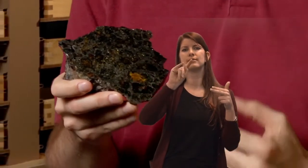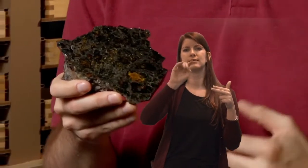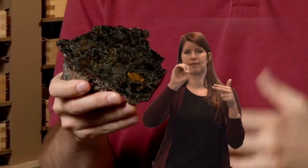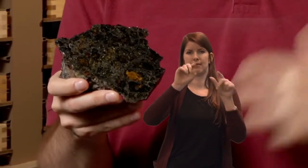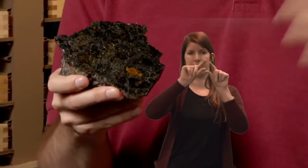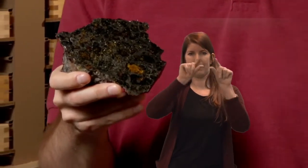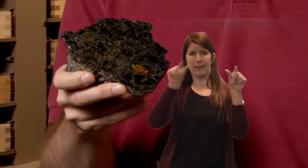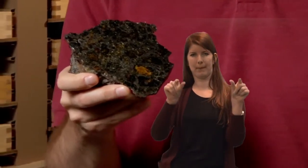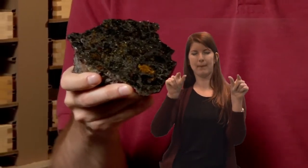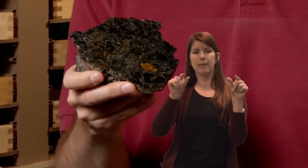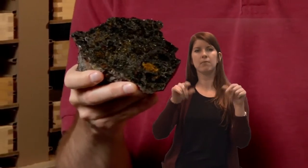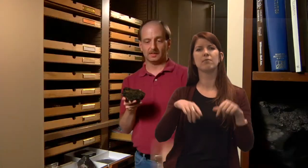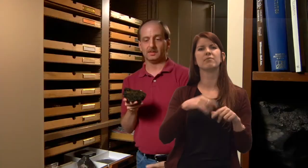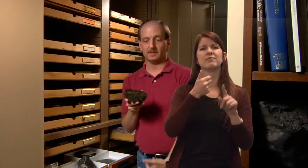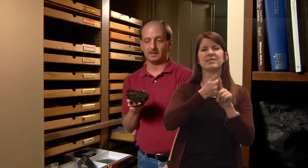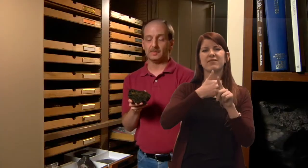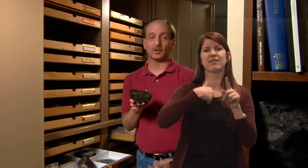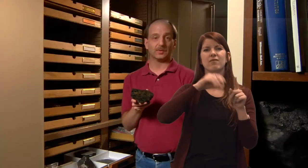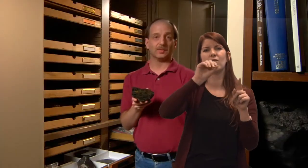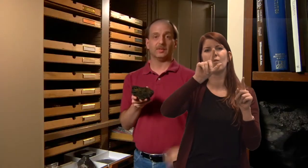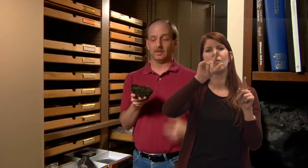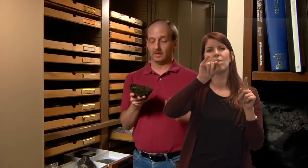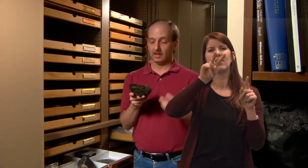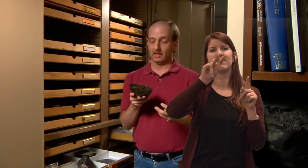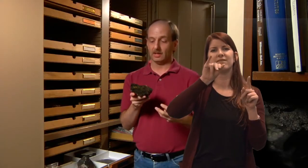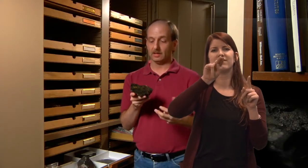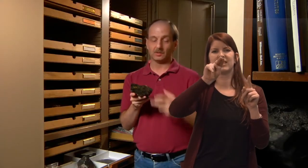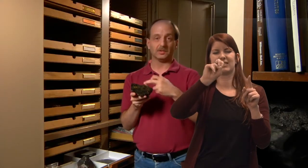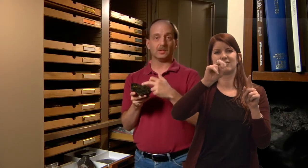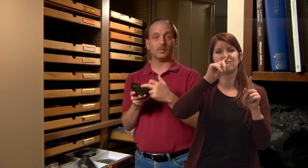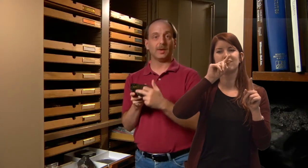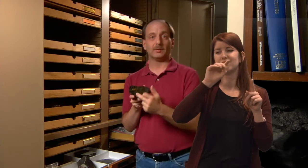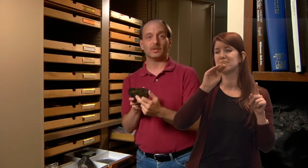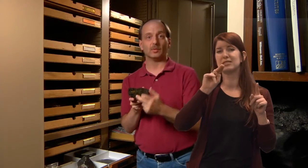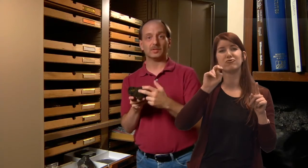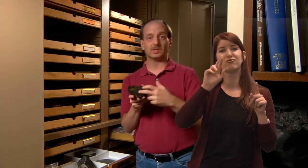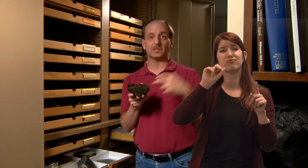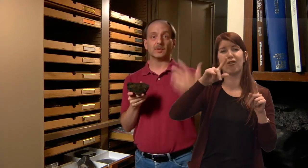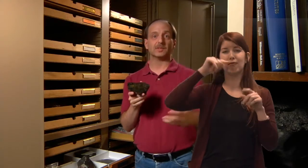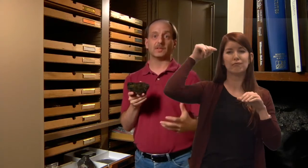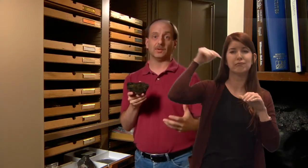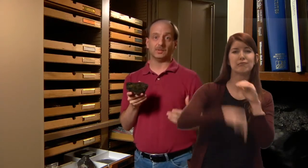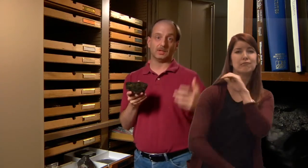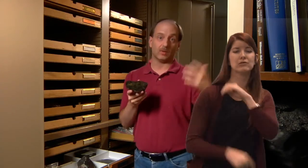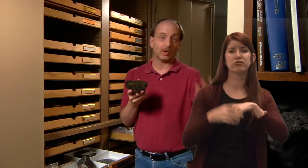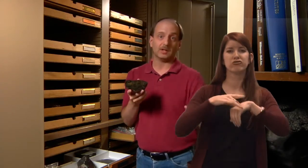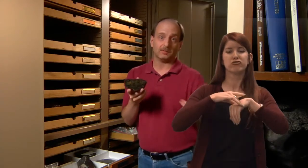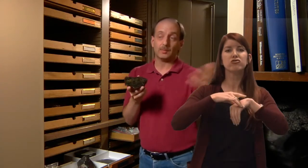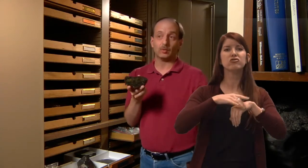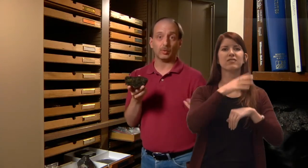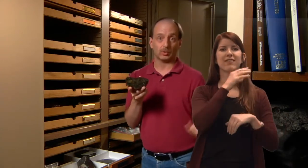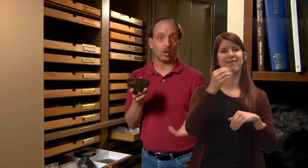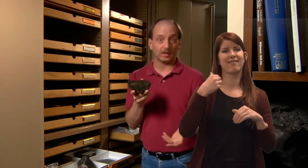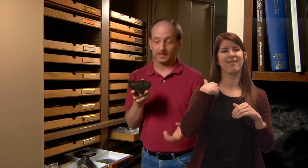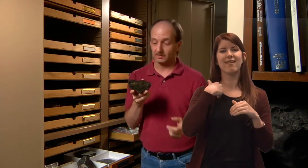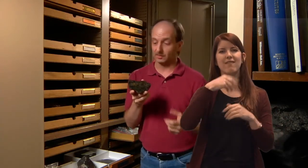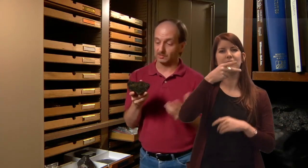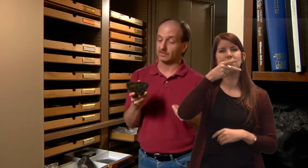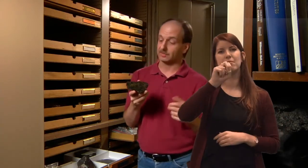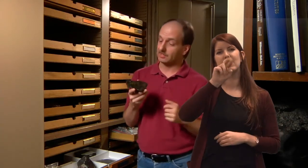Olivine is a mineral that's in the deep earth, and it's also Peridot which is the birthstone of people who are born in august, which is rather neat,